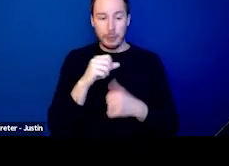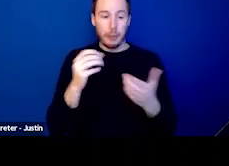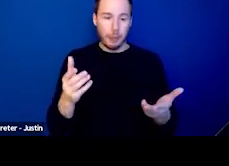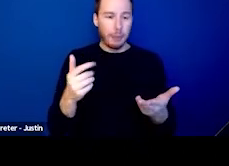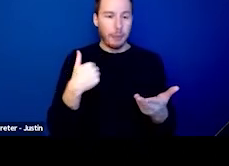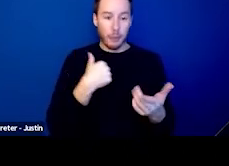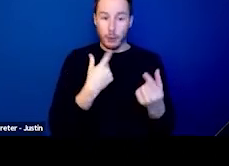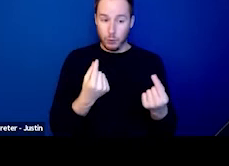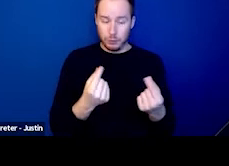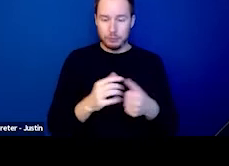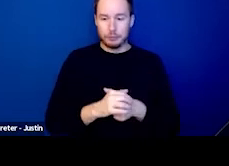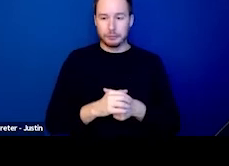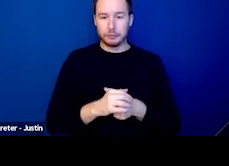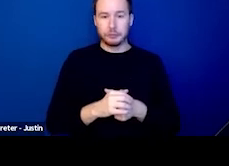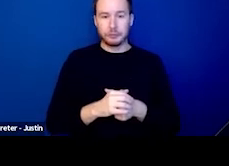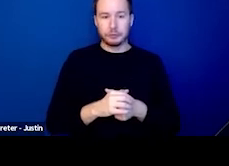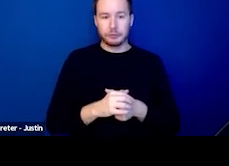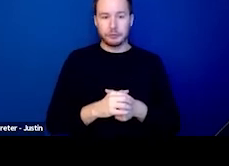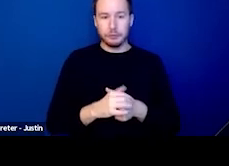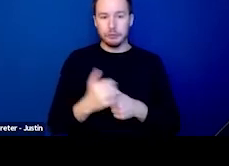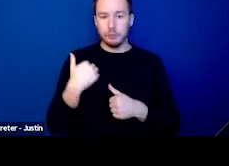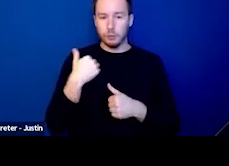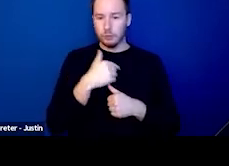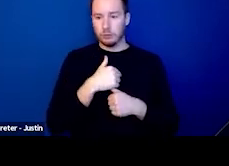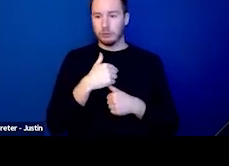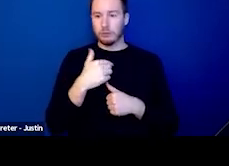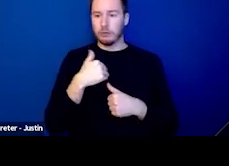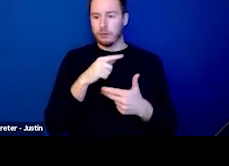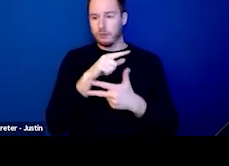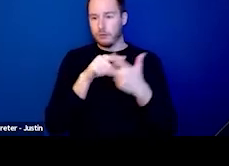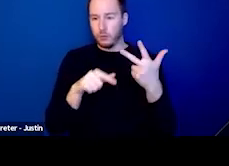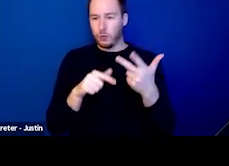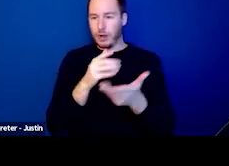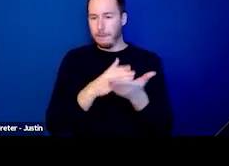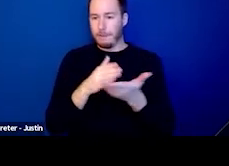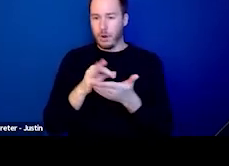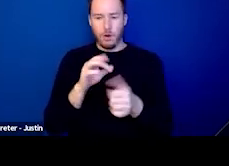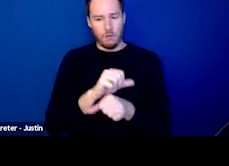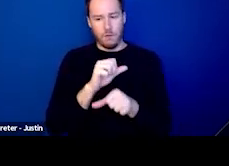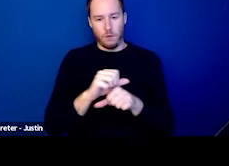So here's how we're doing it. We have kind of three pieces of workforce that we're really